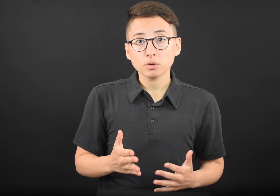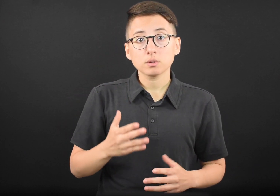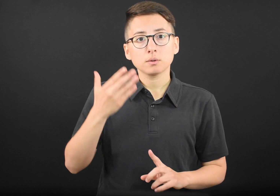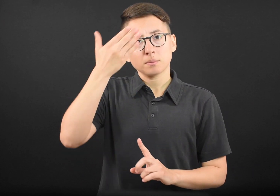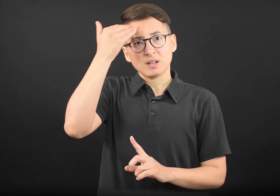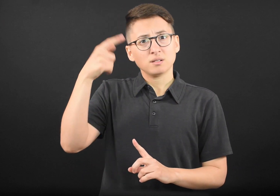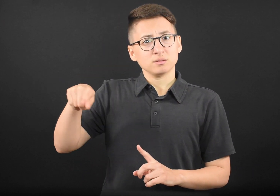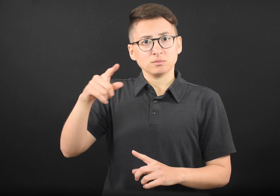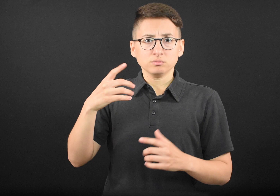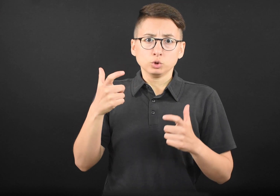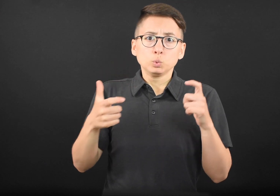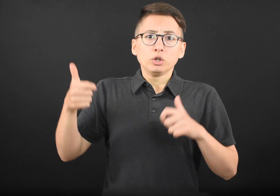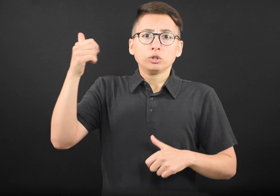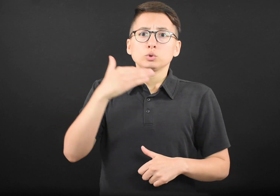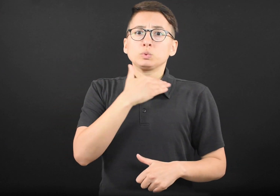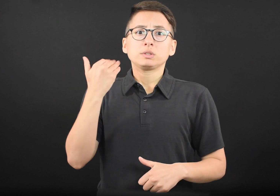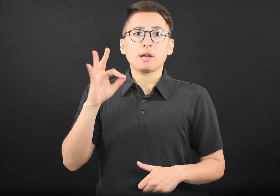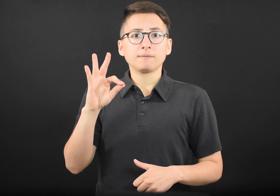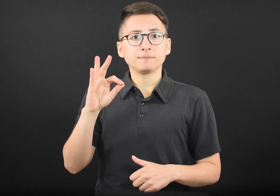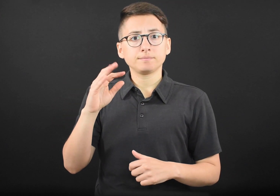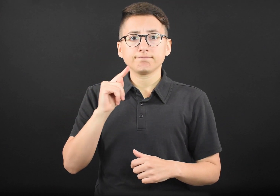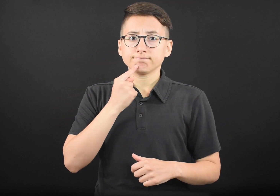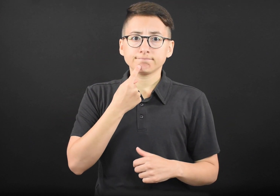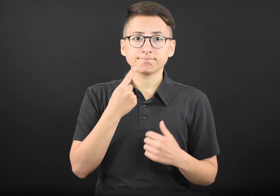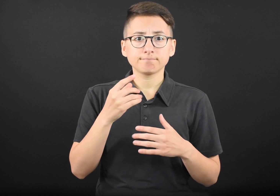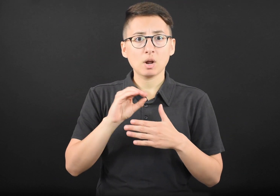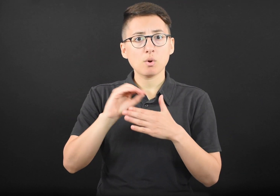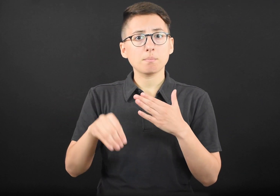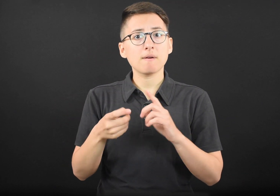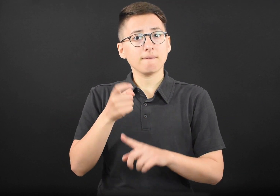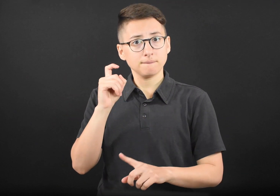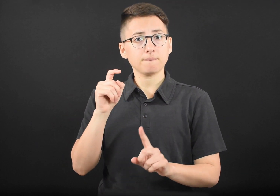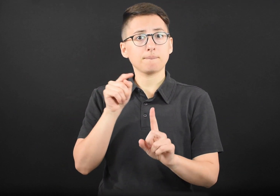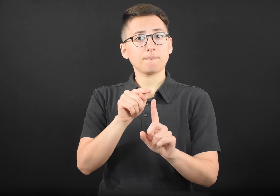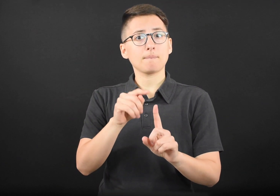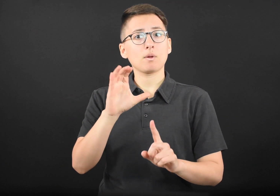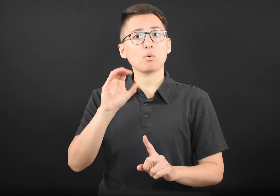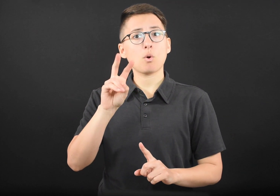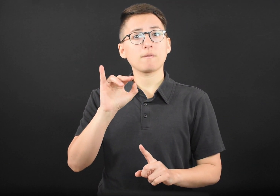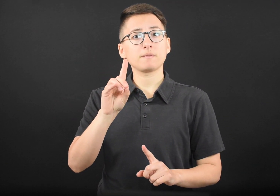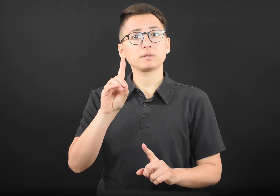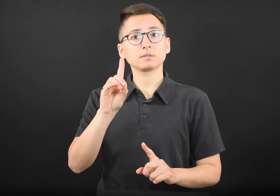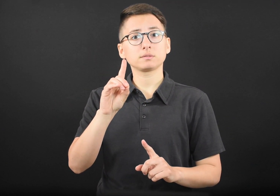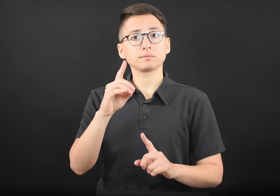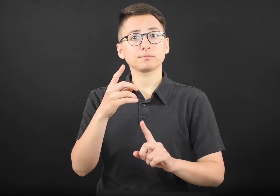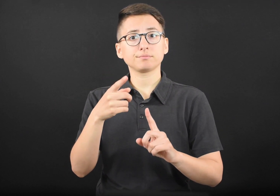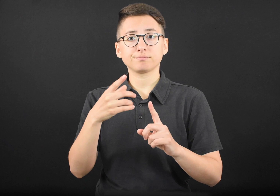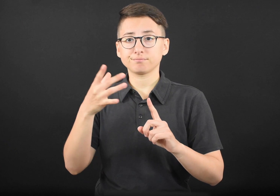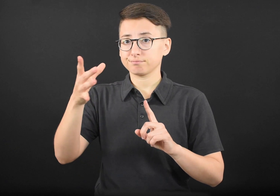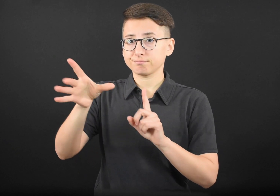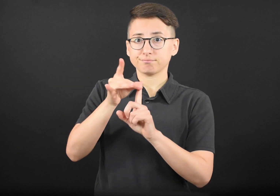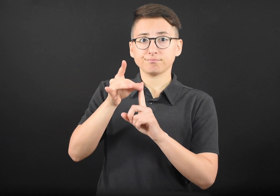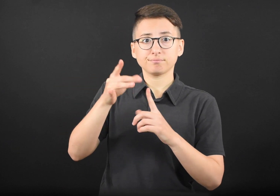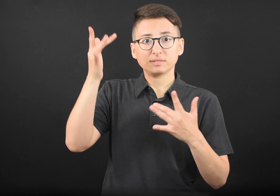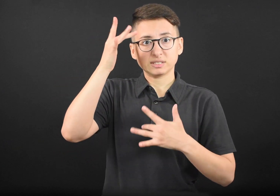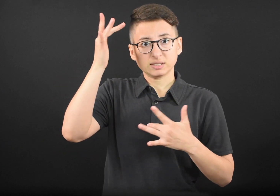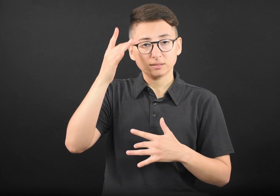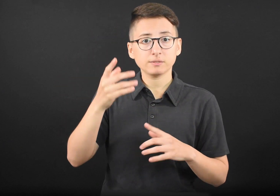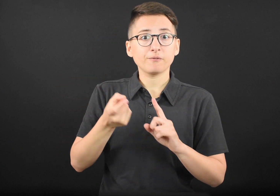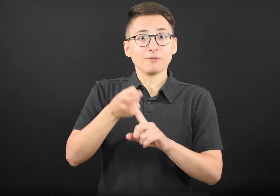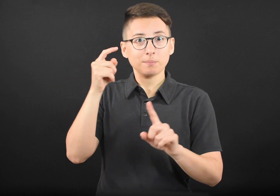at much greater risk of an adverse outcome from the COVID-19 virus than they are from the vaccine.